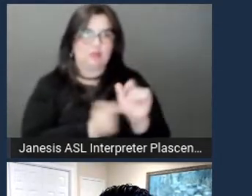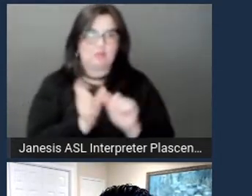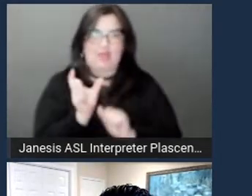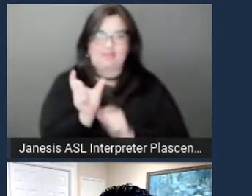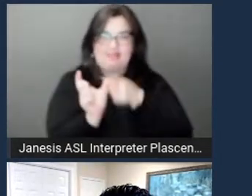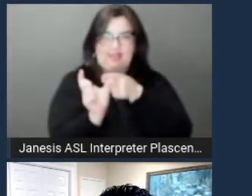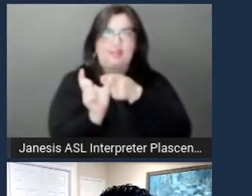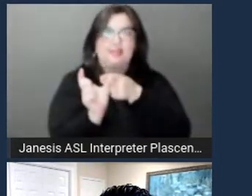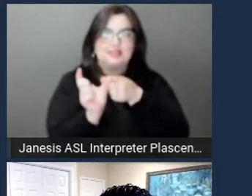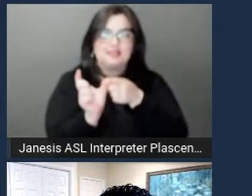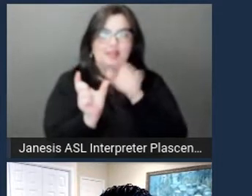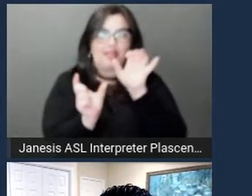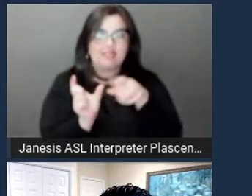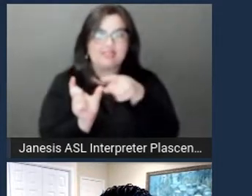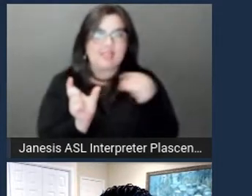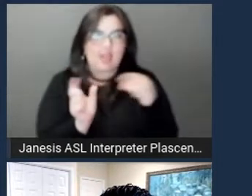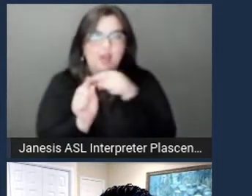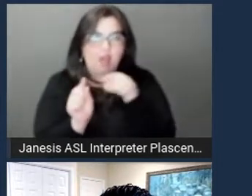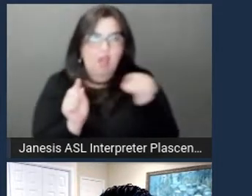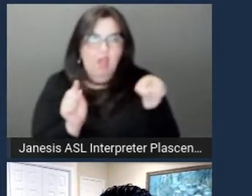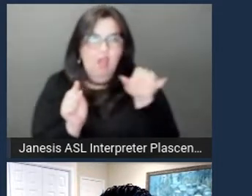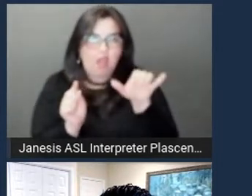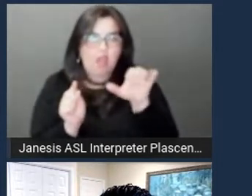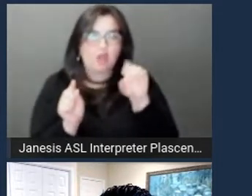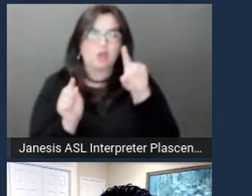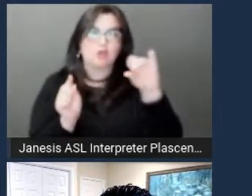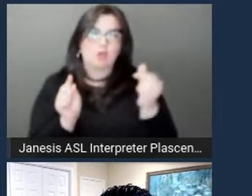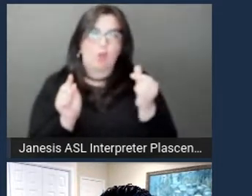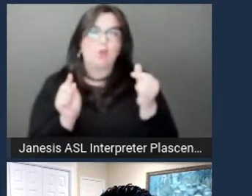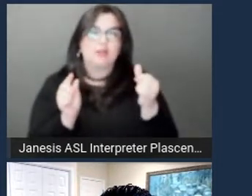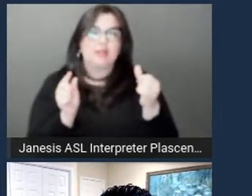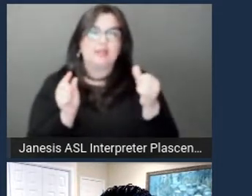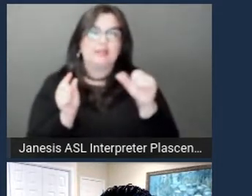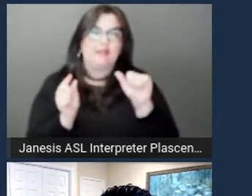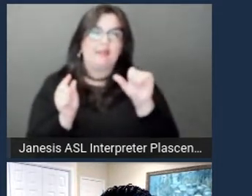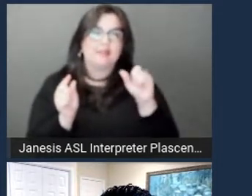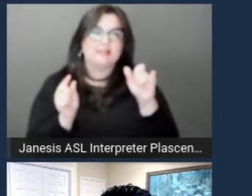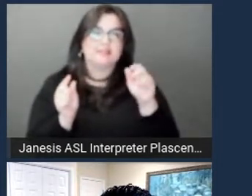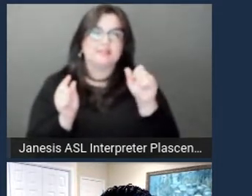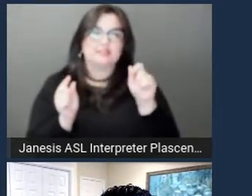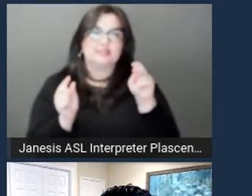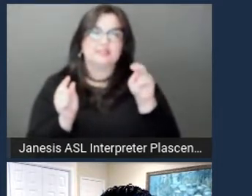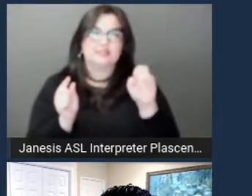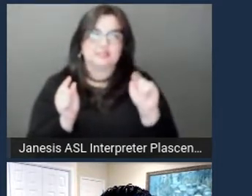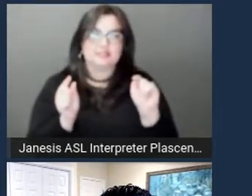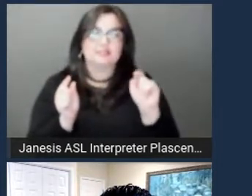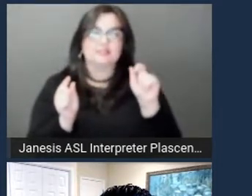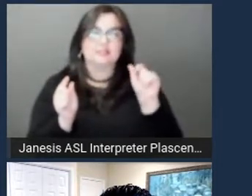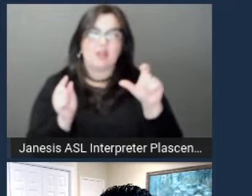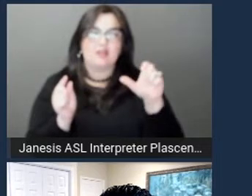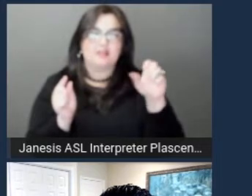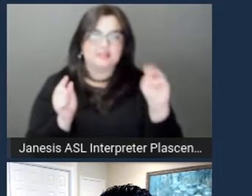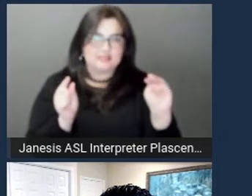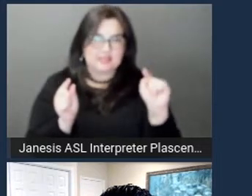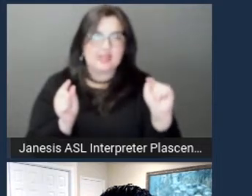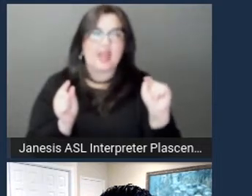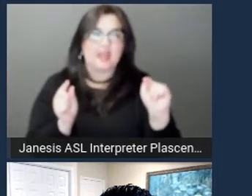since Porting Assistant For .NET can be used to convert .NET Framework applications to .NET code and move to Linux,